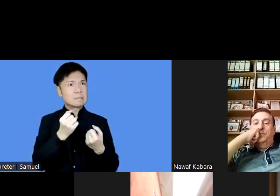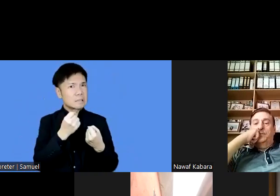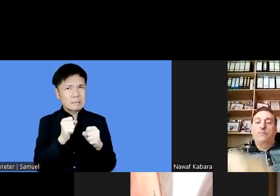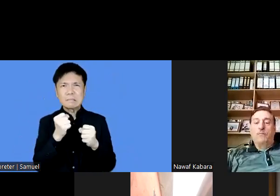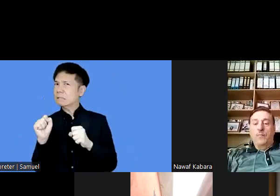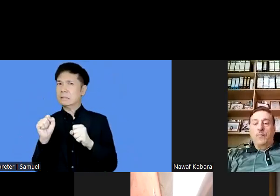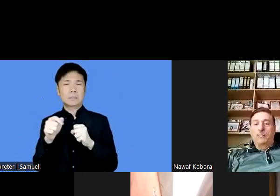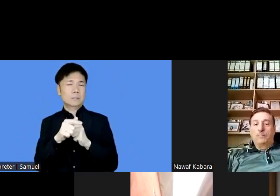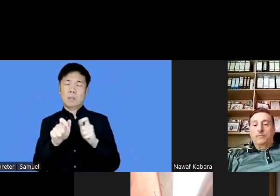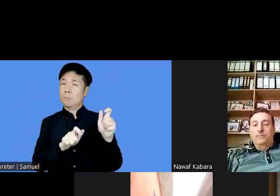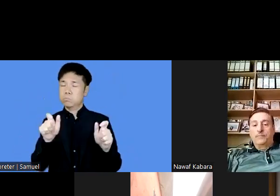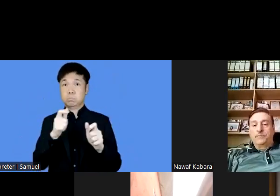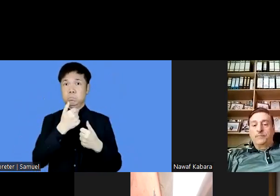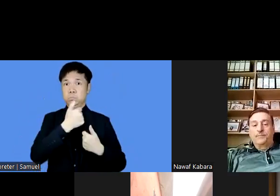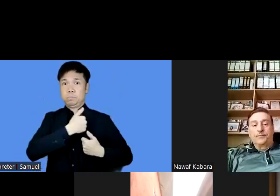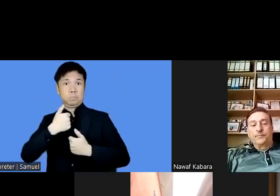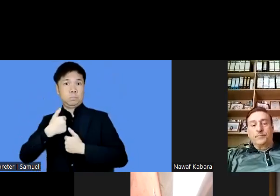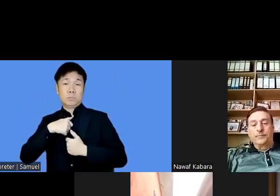So Nawaf, I specifically appreciate you participating.